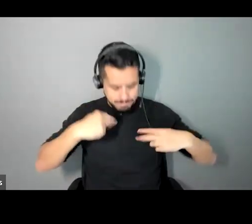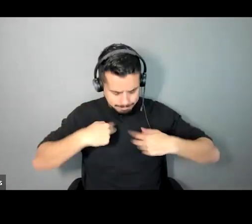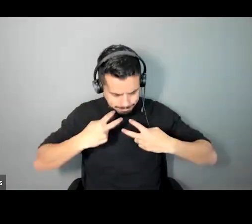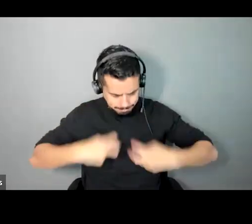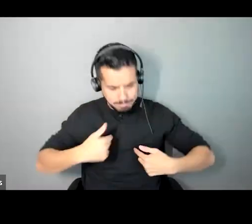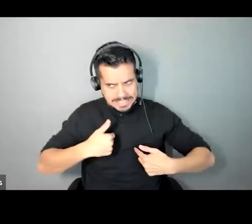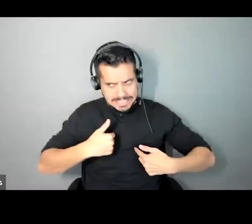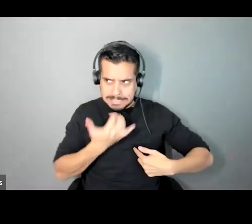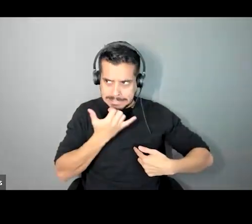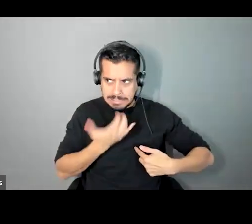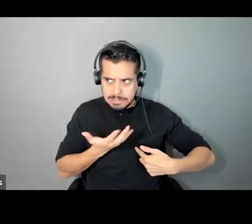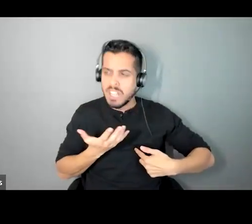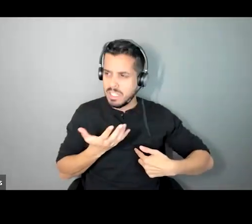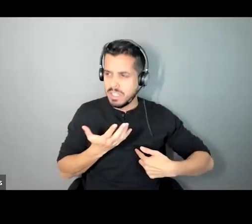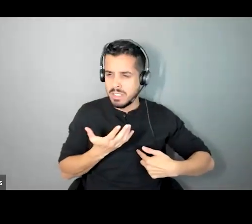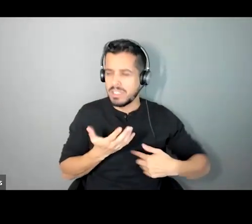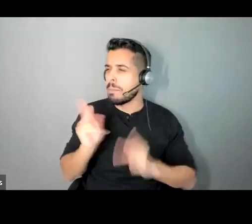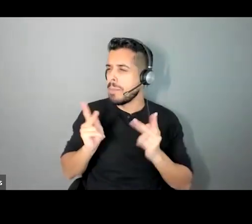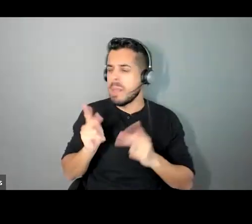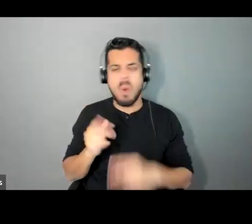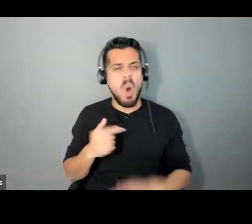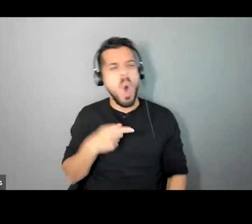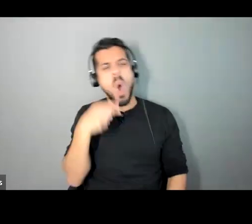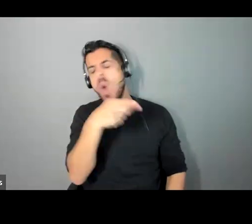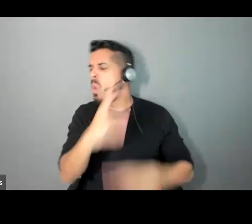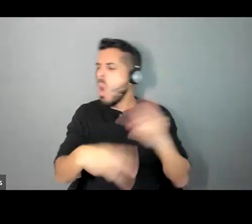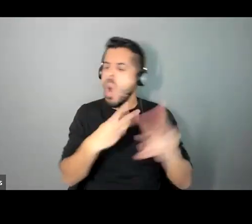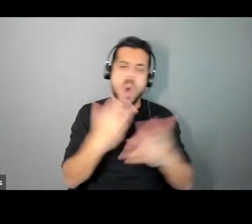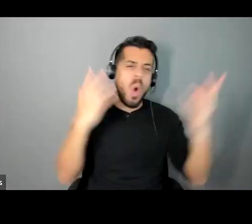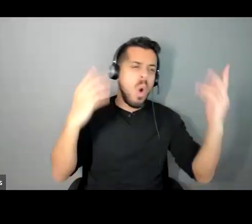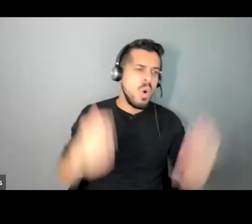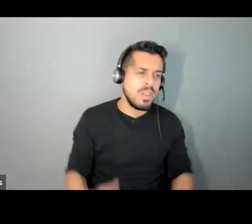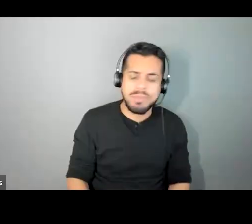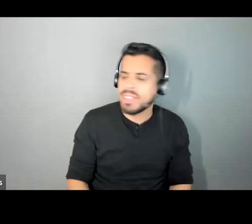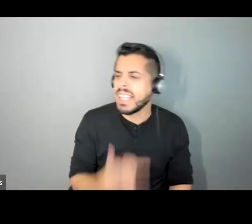are kind of looking to point to the world, like, "Oh, it's-- it's-- it's the-- it's the aliens."